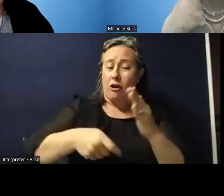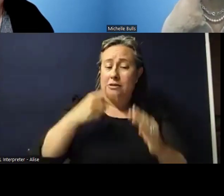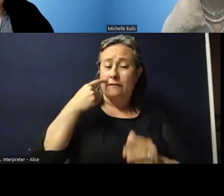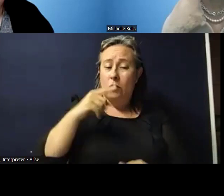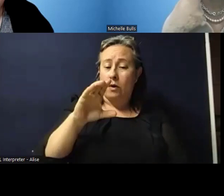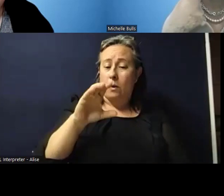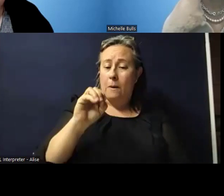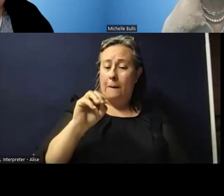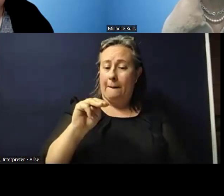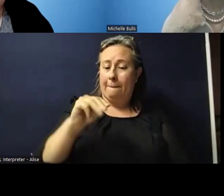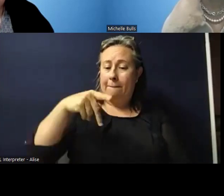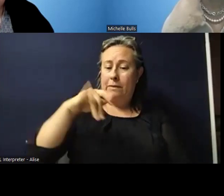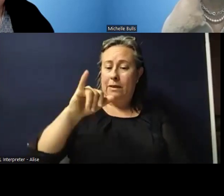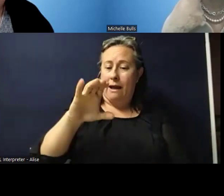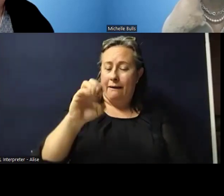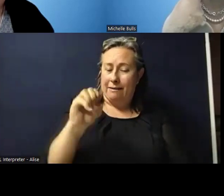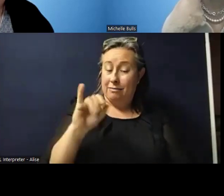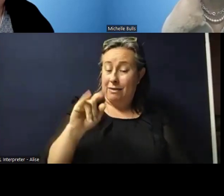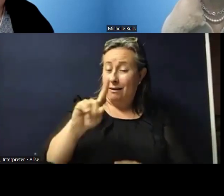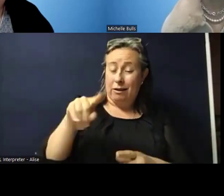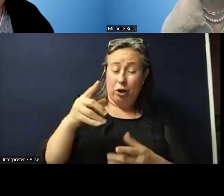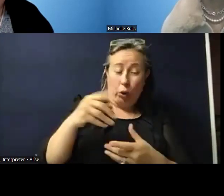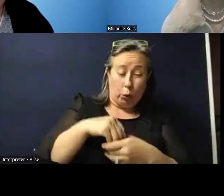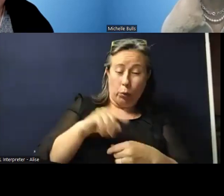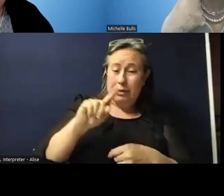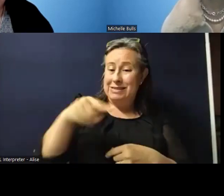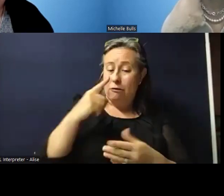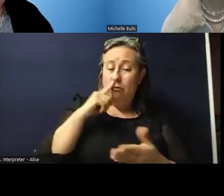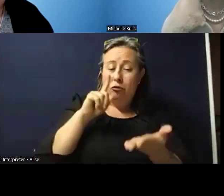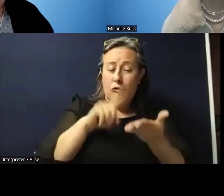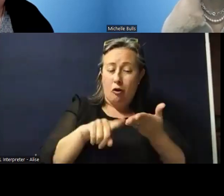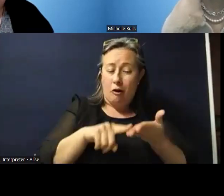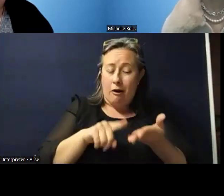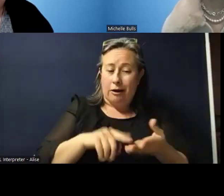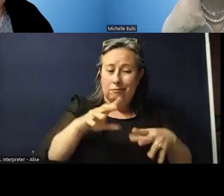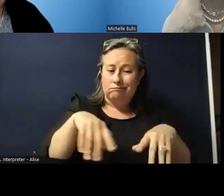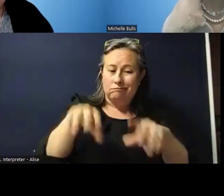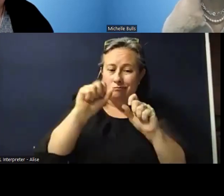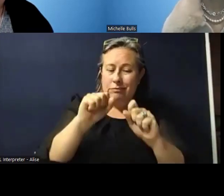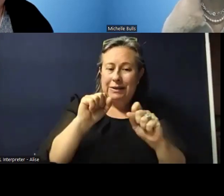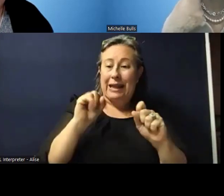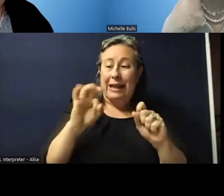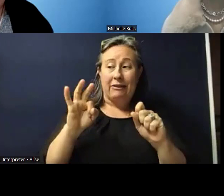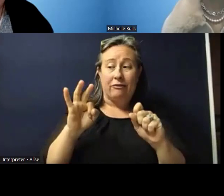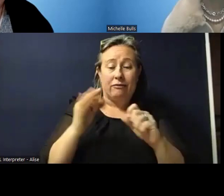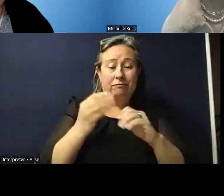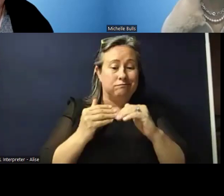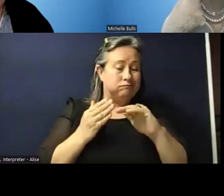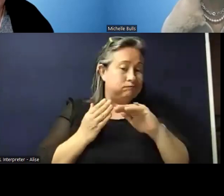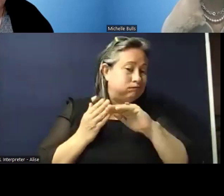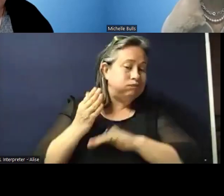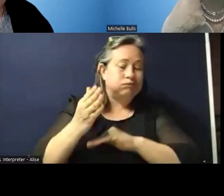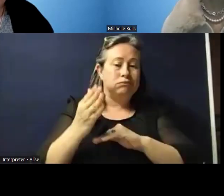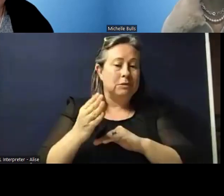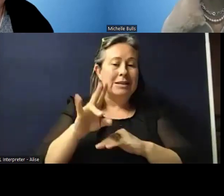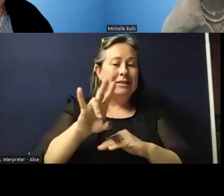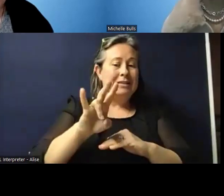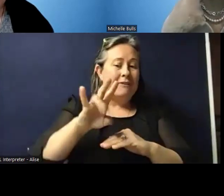does that include the single audit for foreign organizations if they exceed more than 750,000 per year